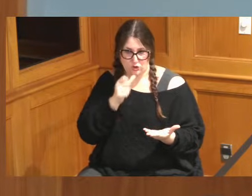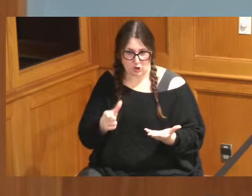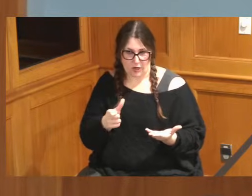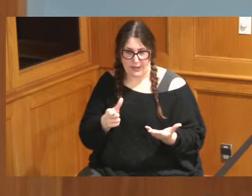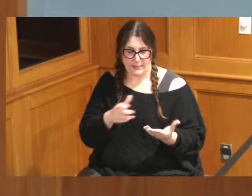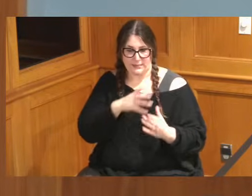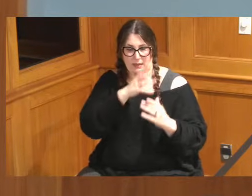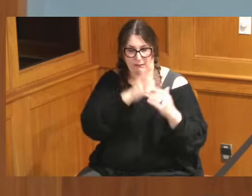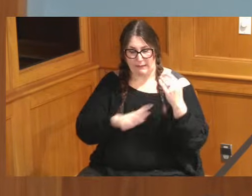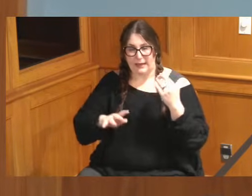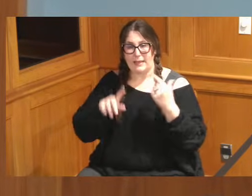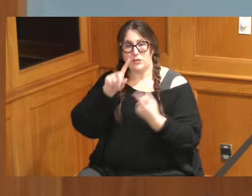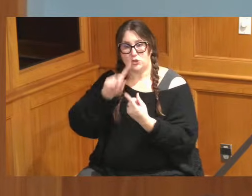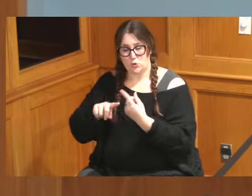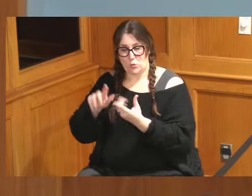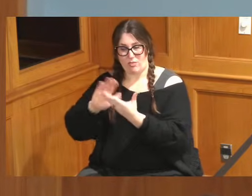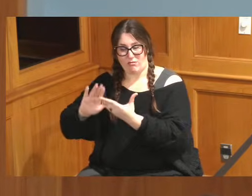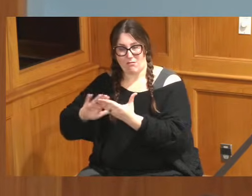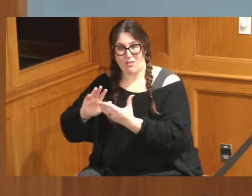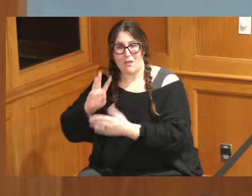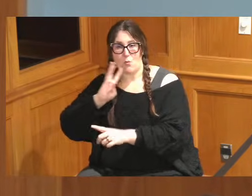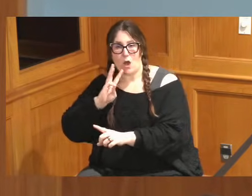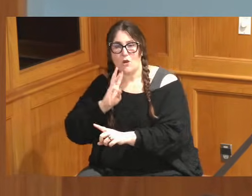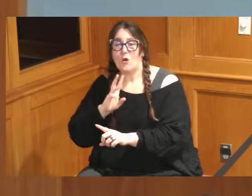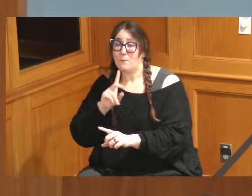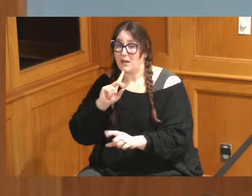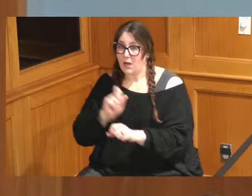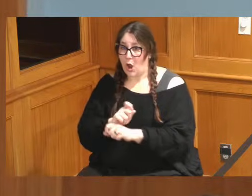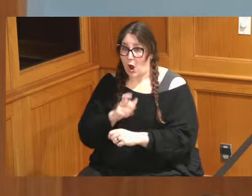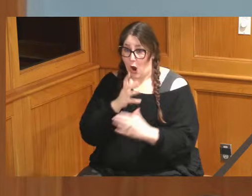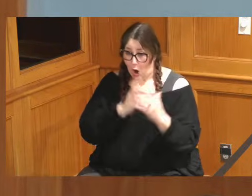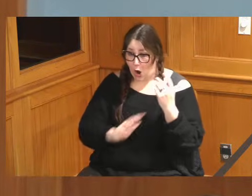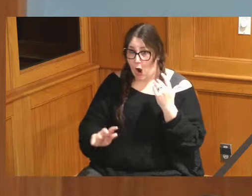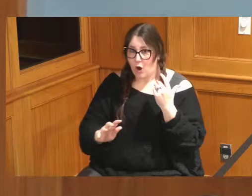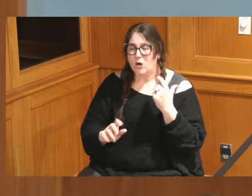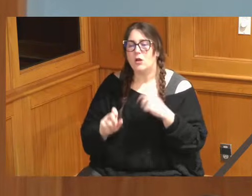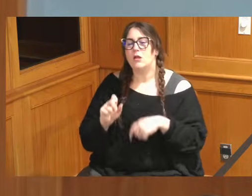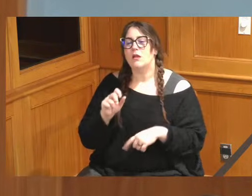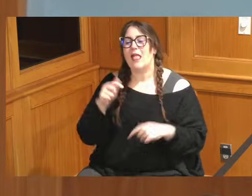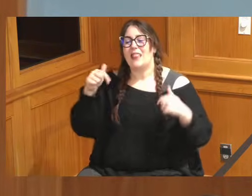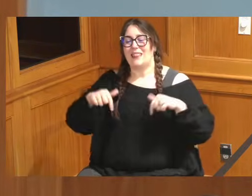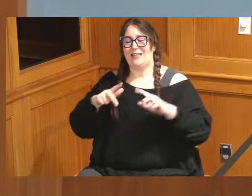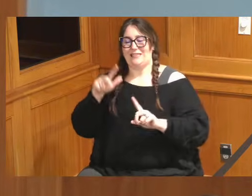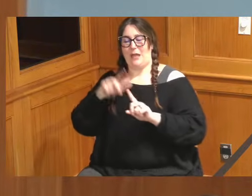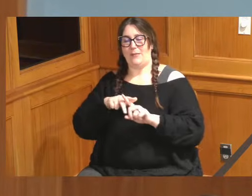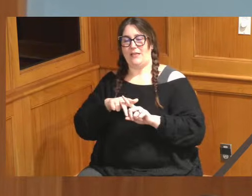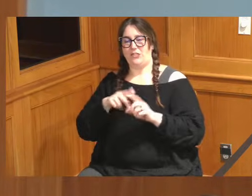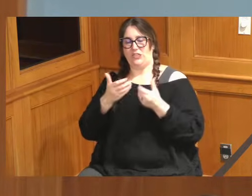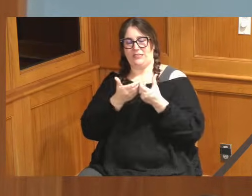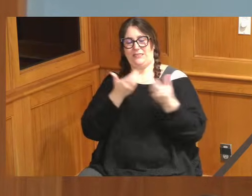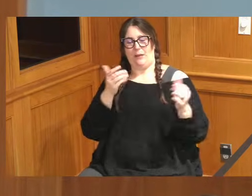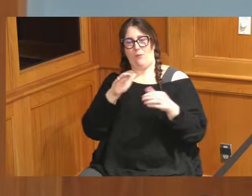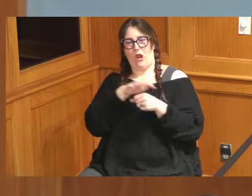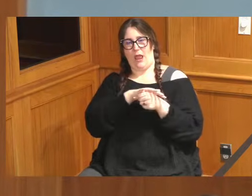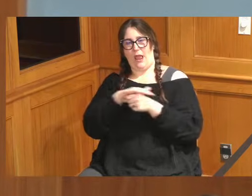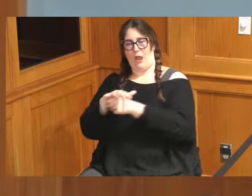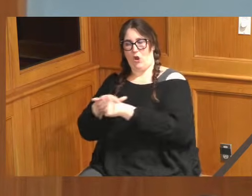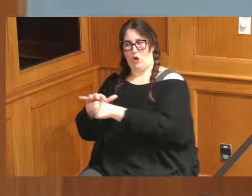but are okay. And so this this application is in separated areas. So that's that I should have made